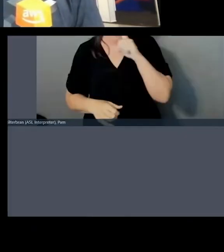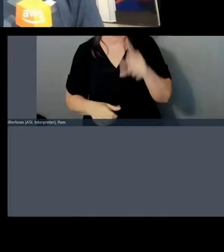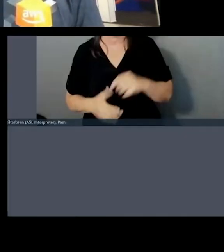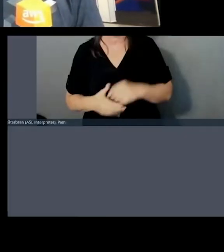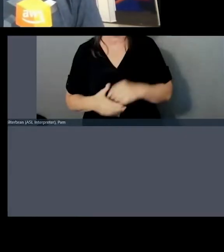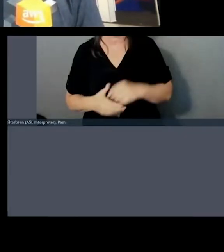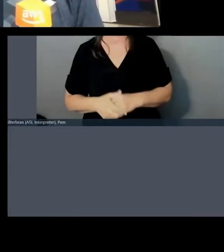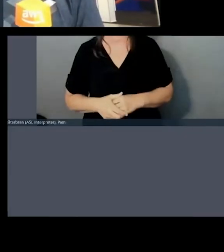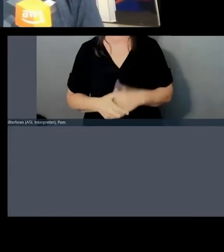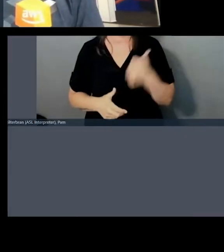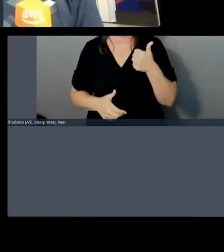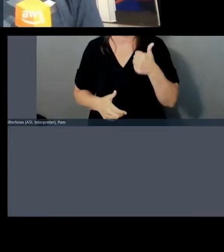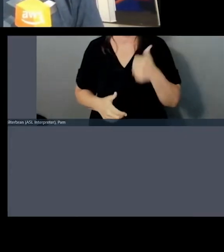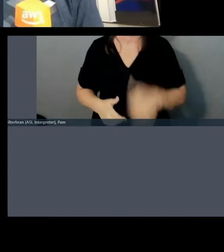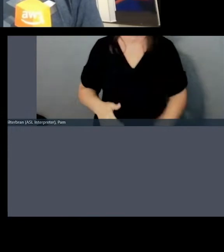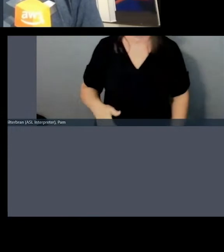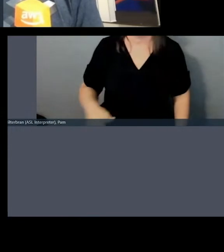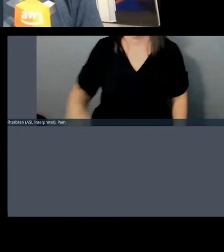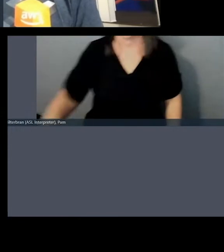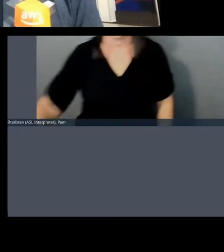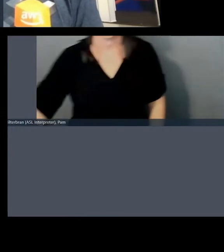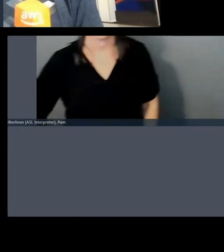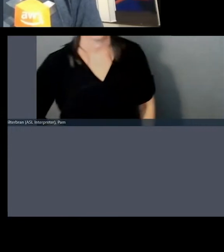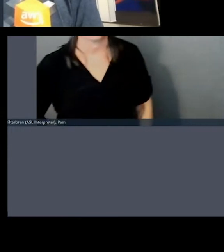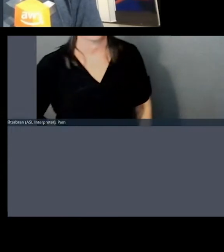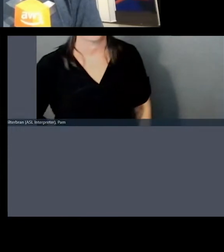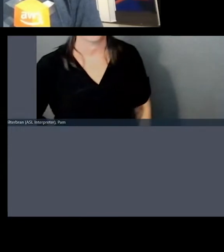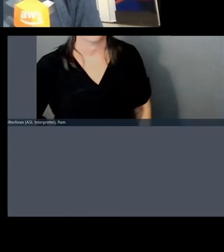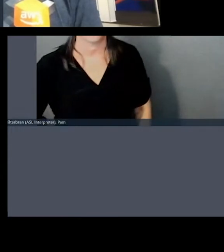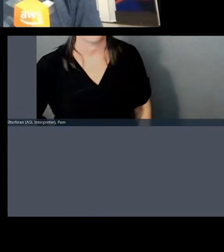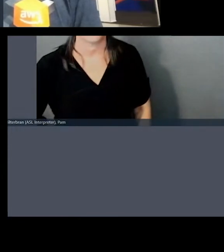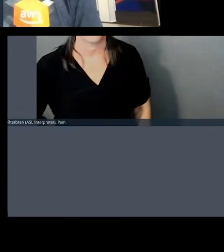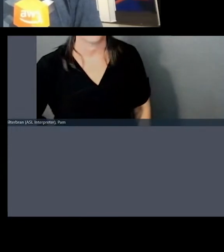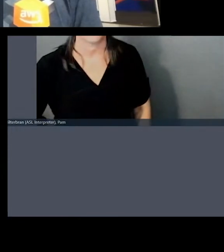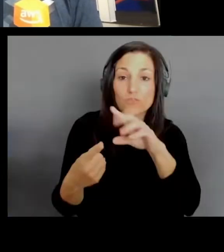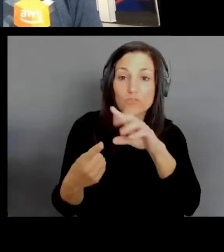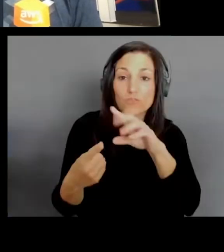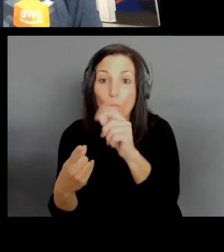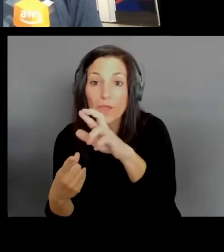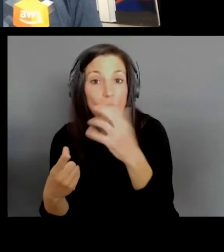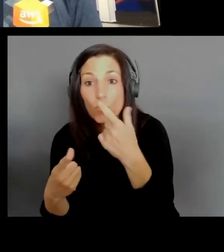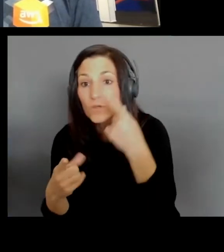and what Wickr does. What is Wickr not? What shouldn't I think of when I think Wickr?